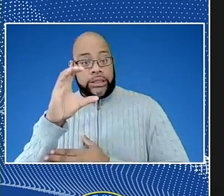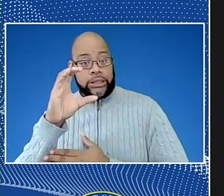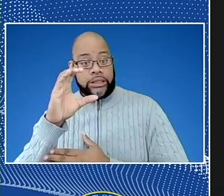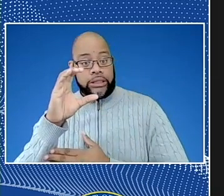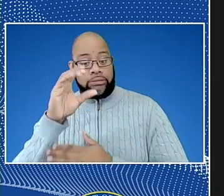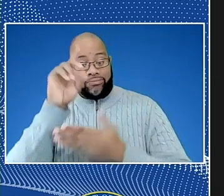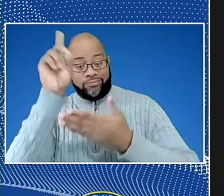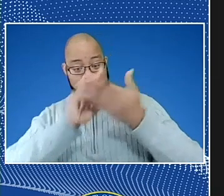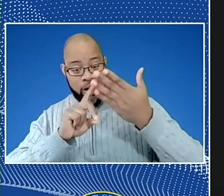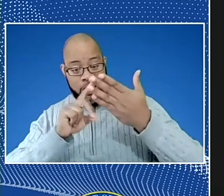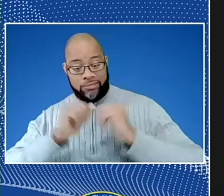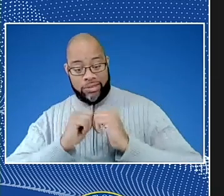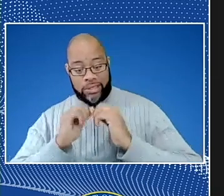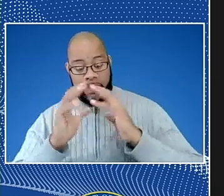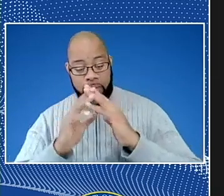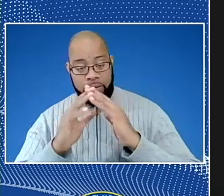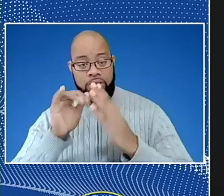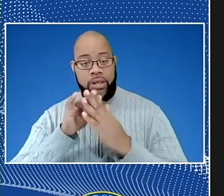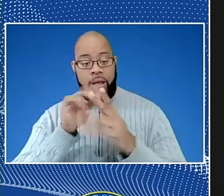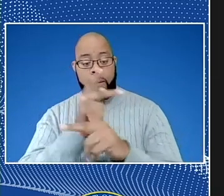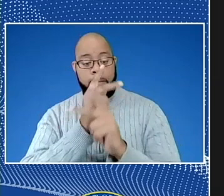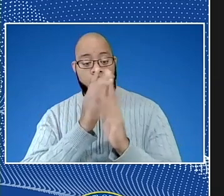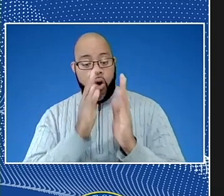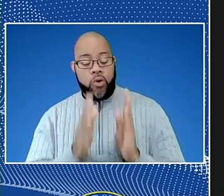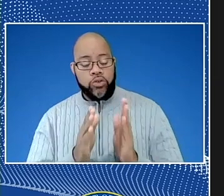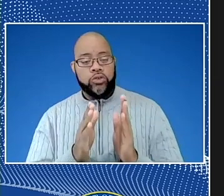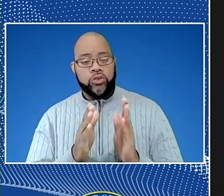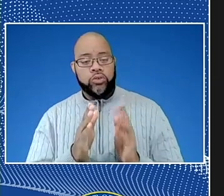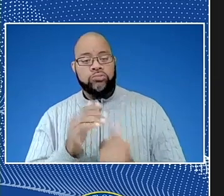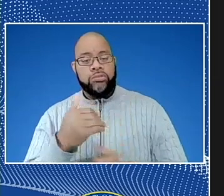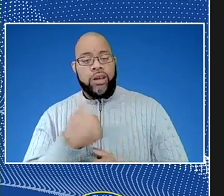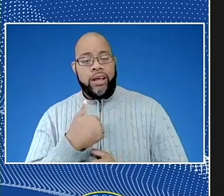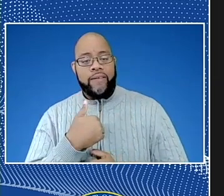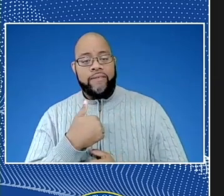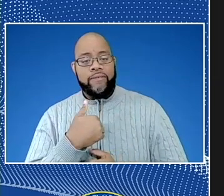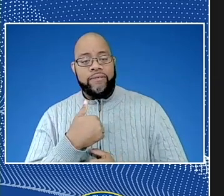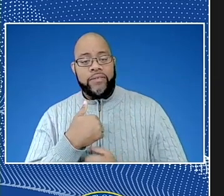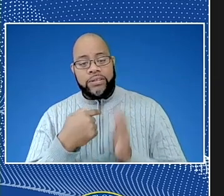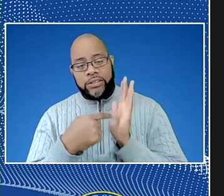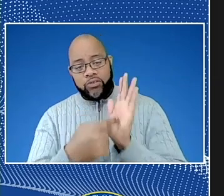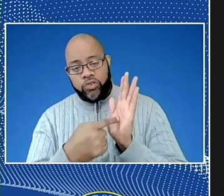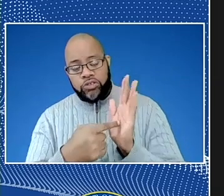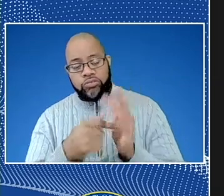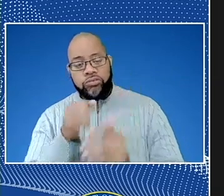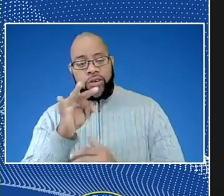and implemented, that borrowers who have indicators of likelihood around default,